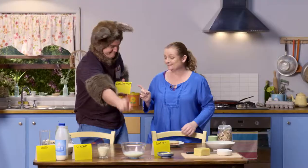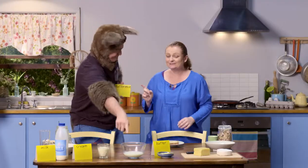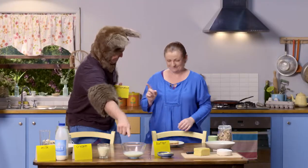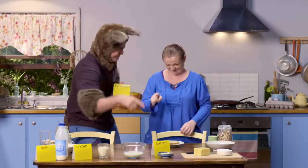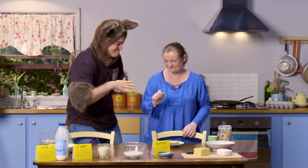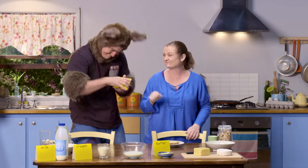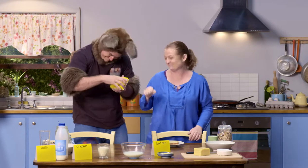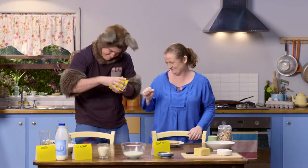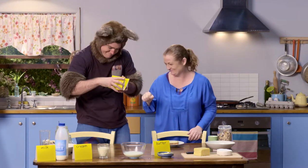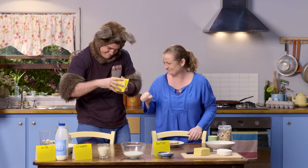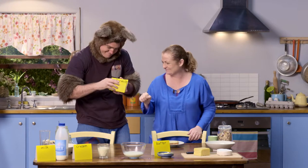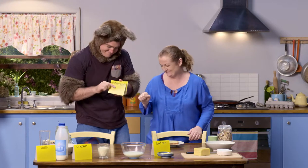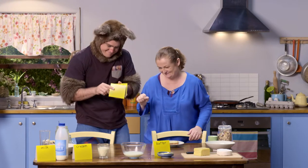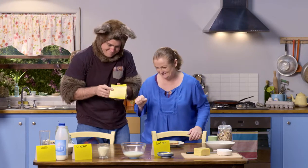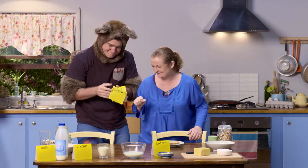Oh, buttermilk. That's right, Possum.